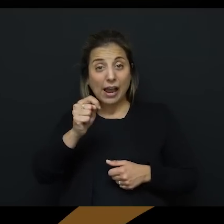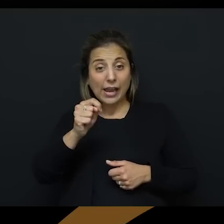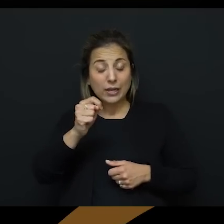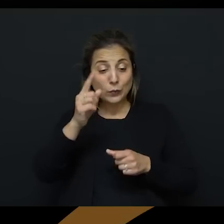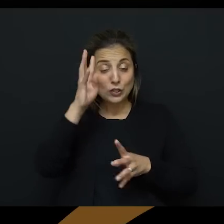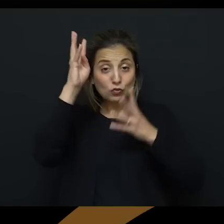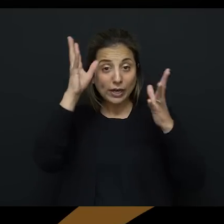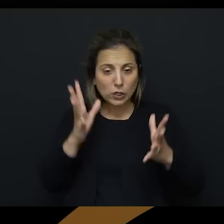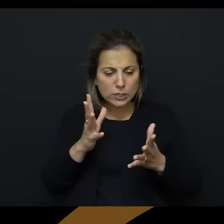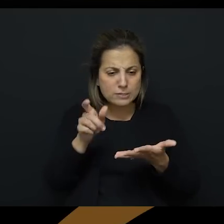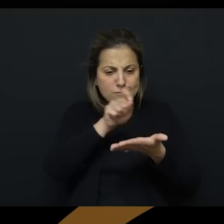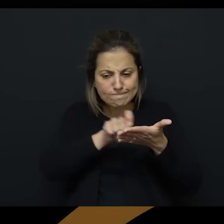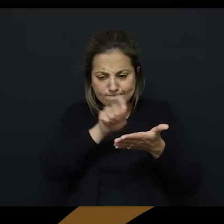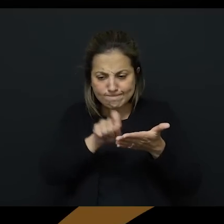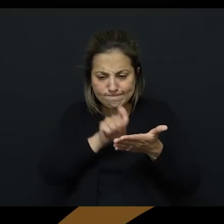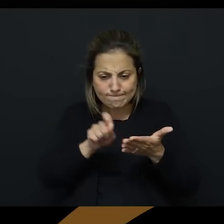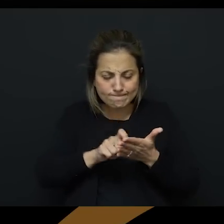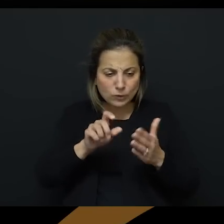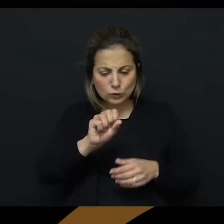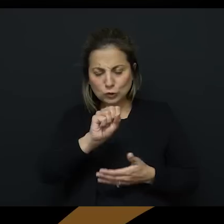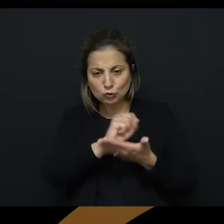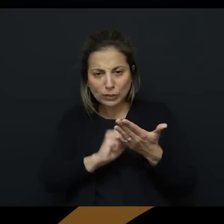was writing the scripts for them and, you know, I'd worked with him on “See”